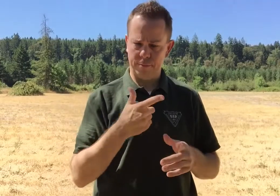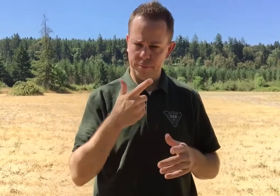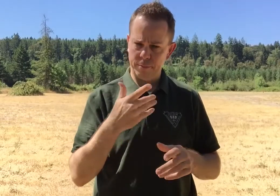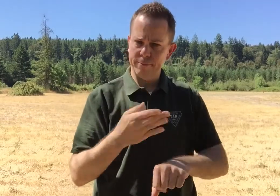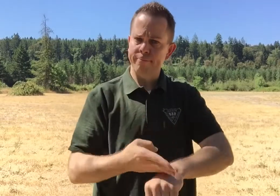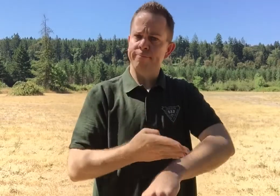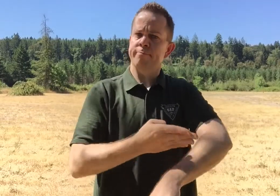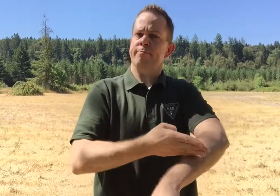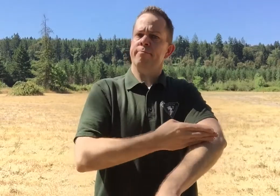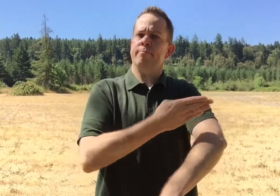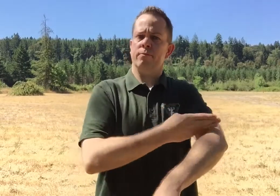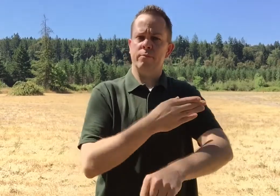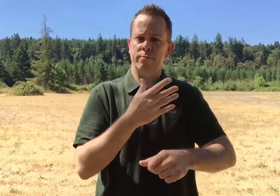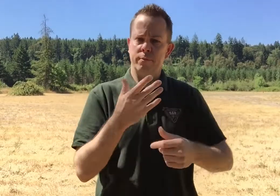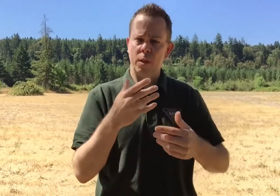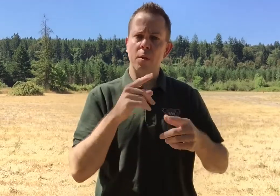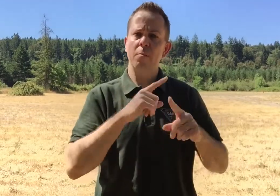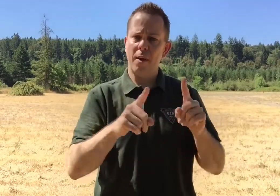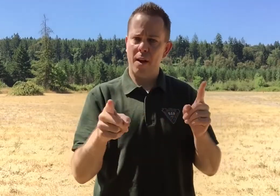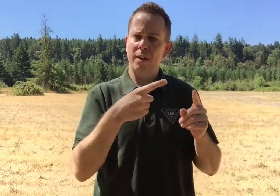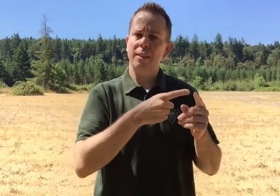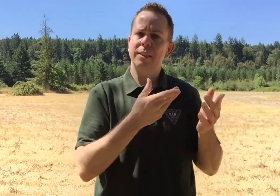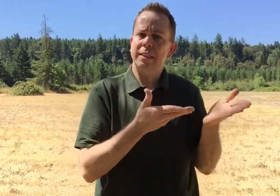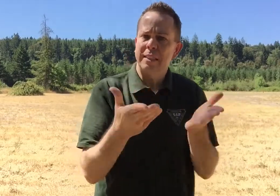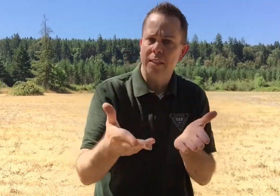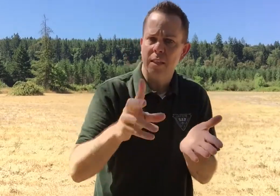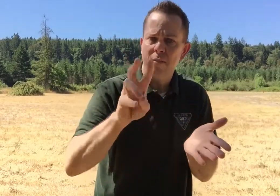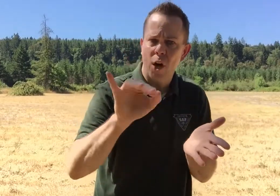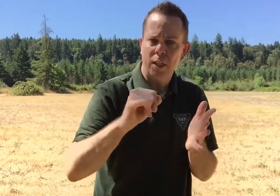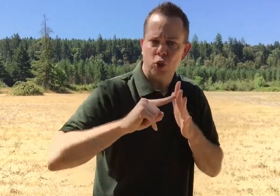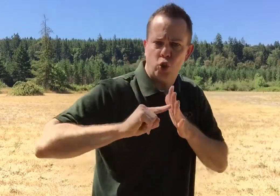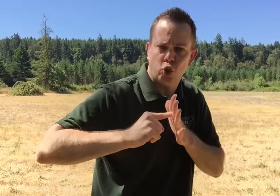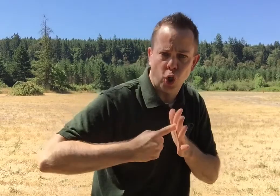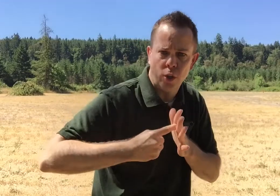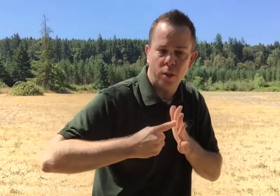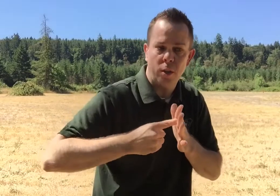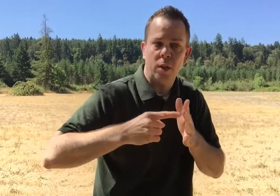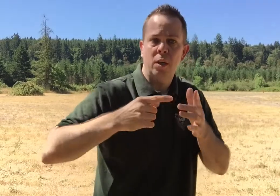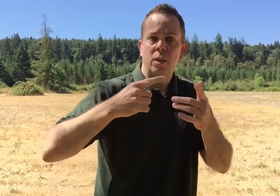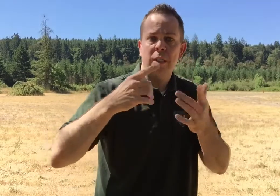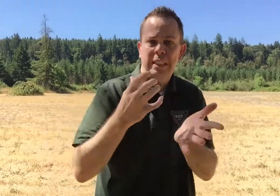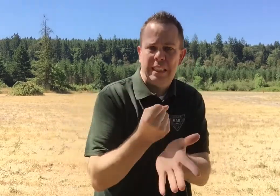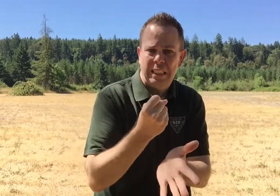This is a great improvement on the hospital's part. Again, the VRI services are called initially